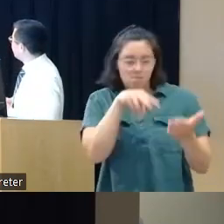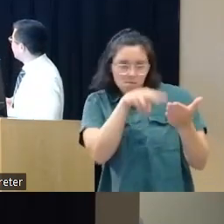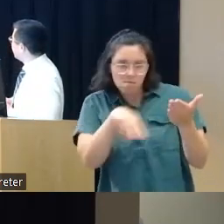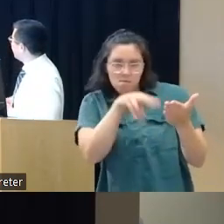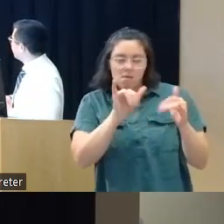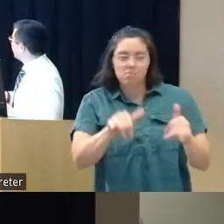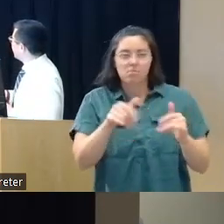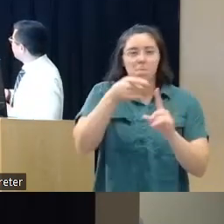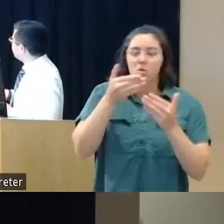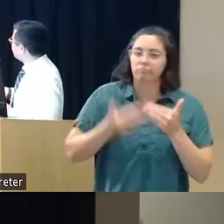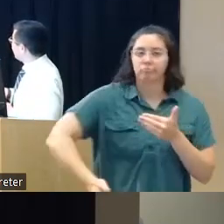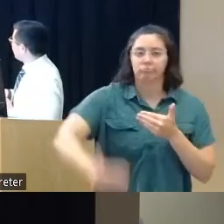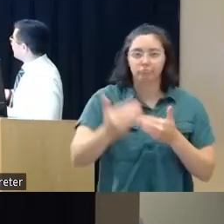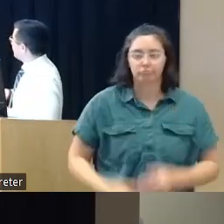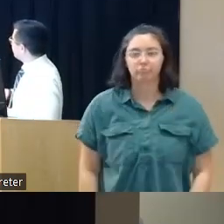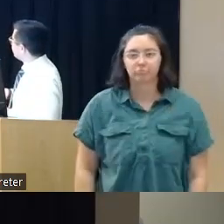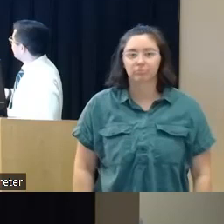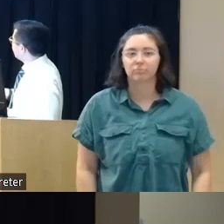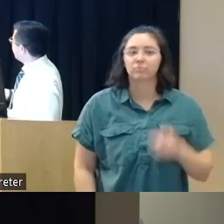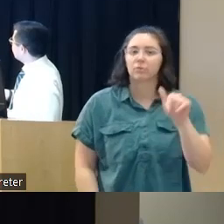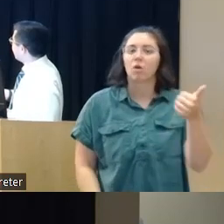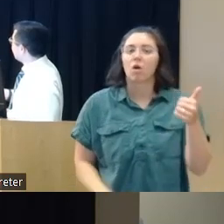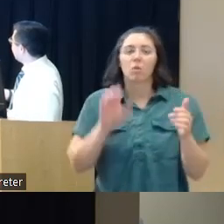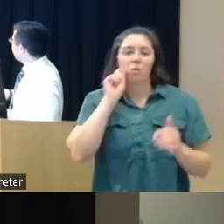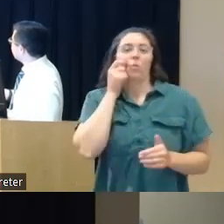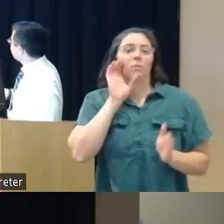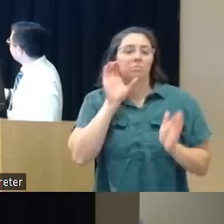that from that point but this was another really cool image that I found I was like okay you can